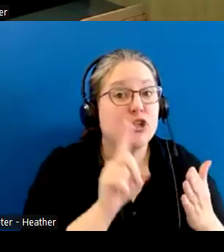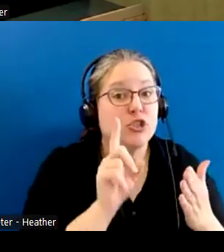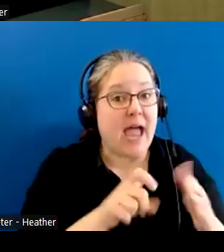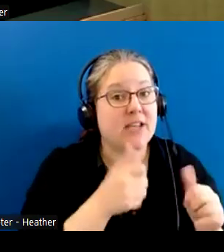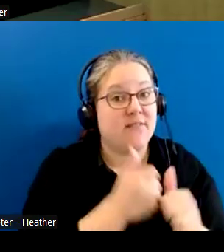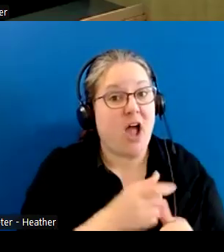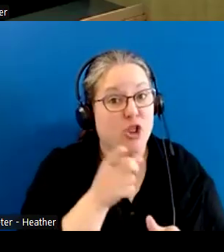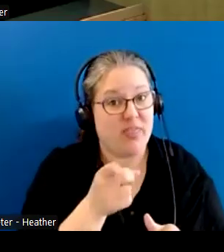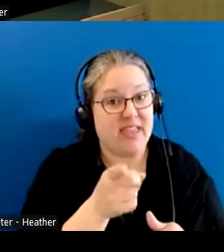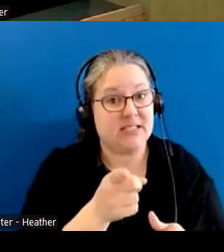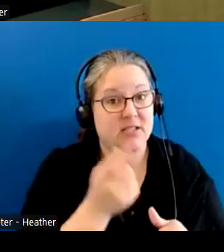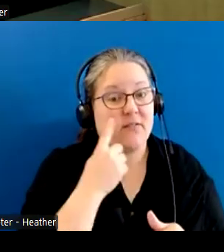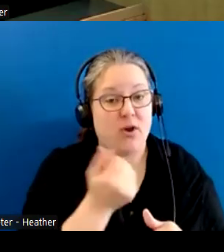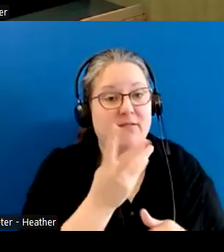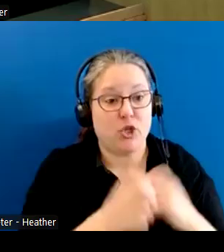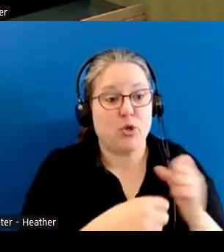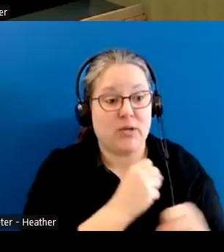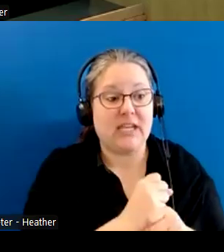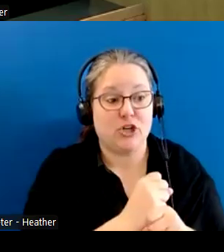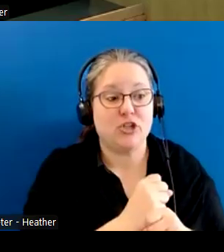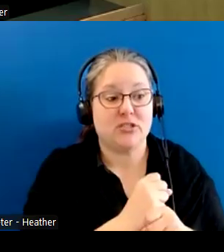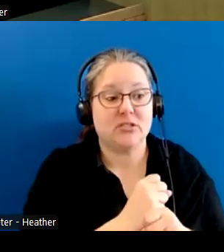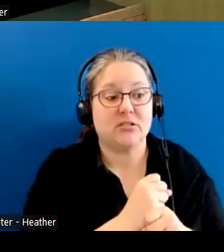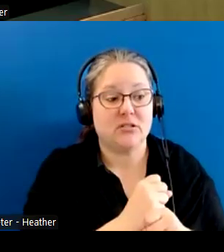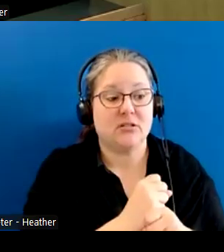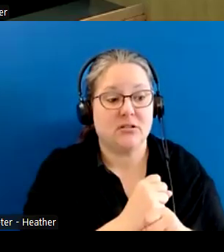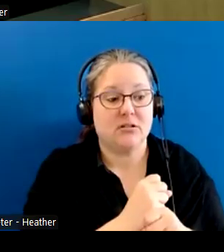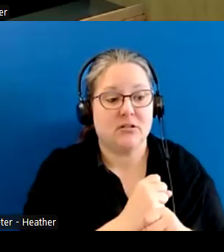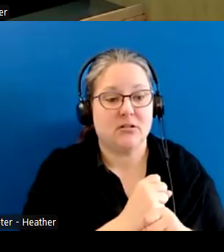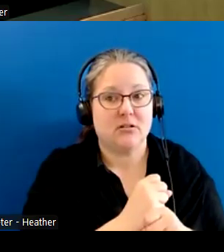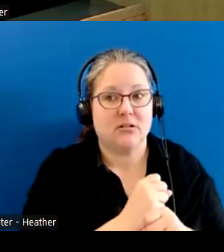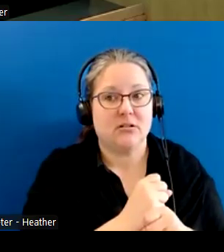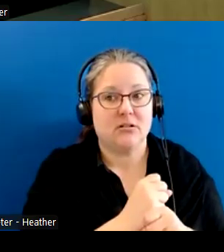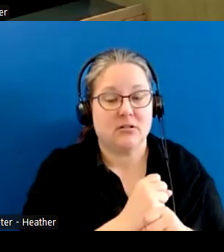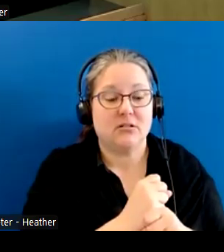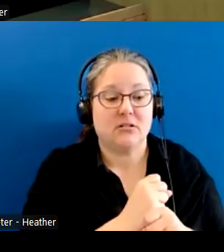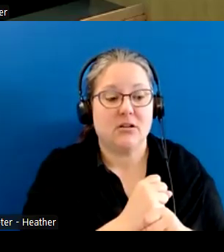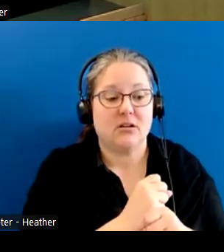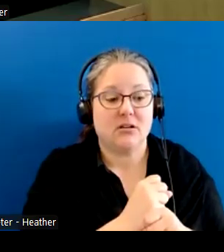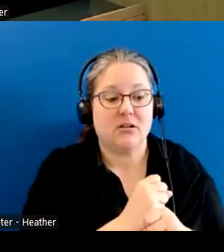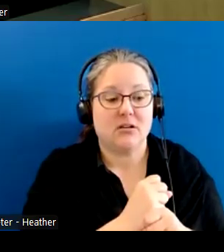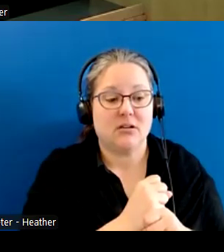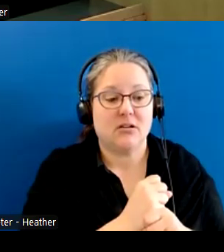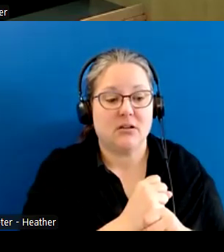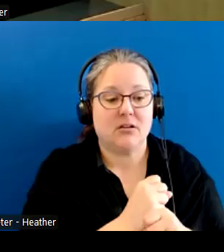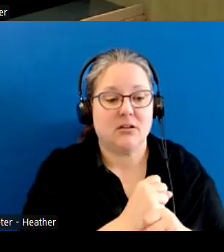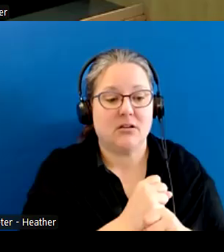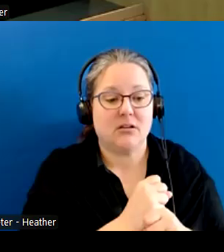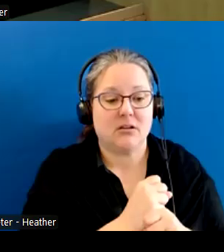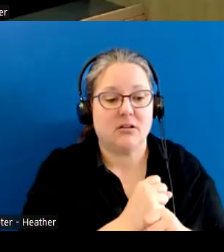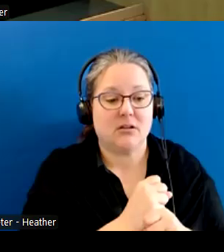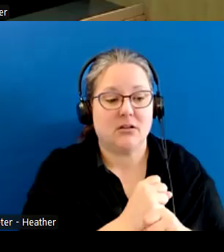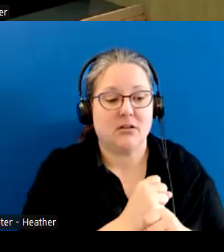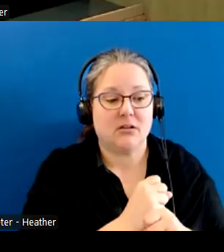of years um in the um no early 2000s I'm thinking yeah that's George I'm way too old I'm lending